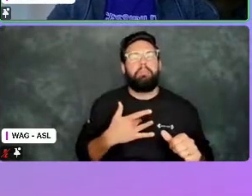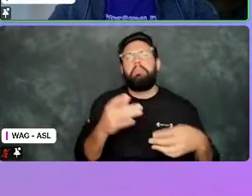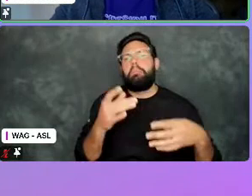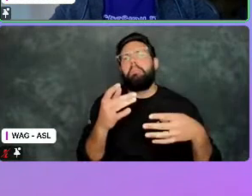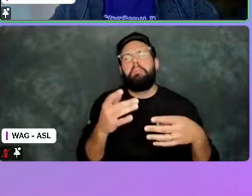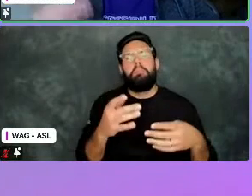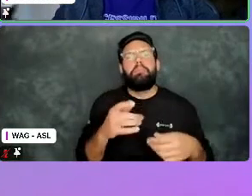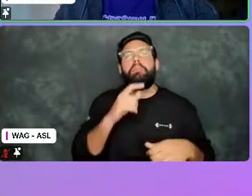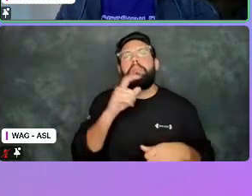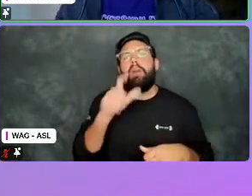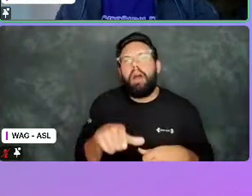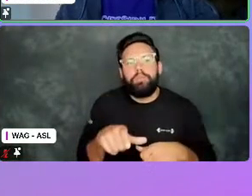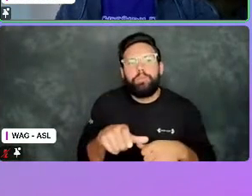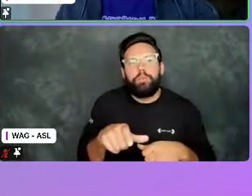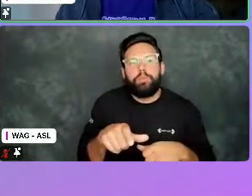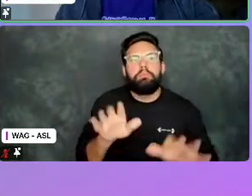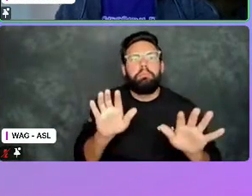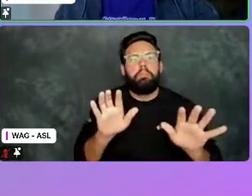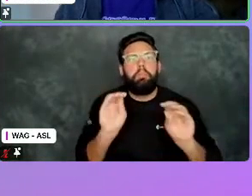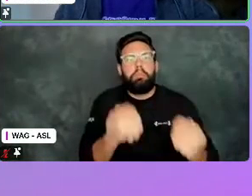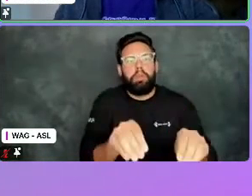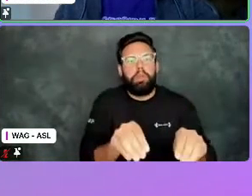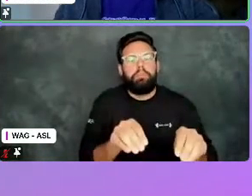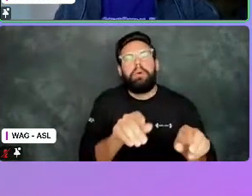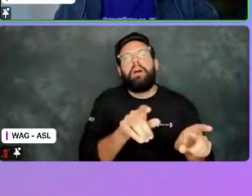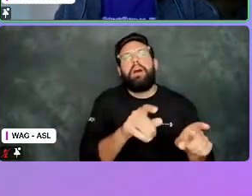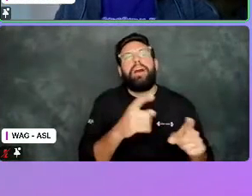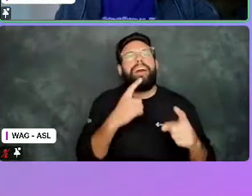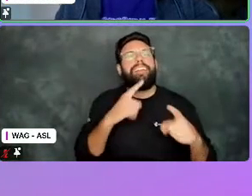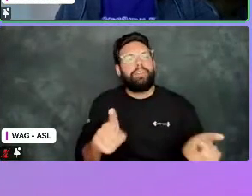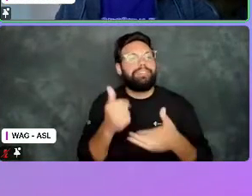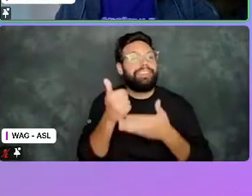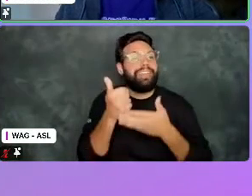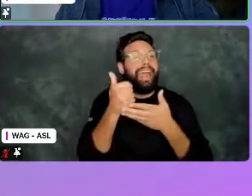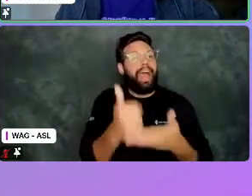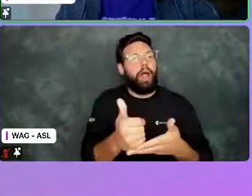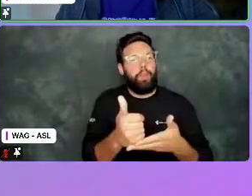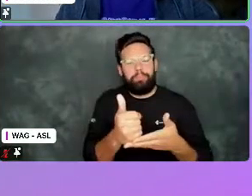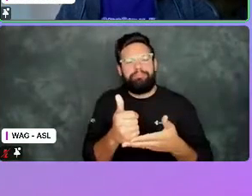format is MD rye. [>>] That was a lot, but it says cat's birthday is